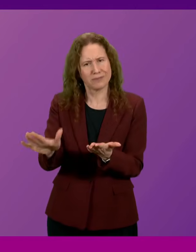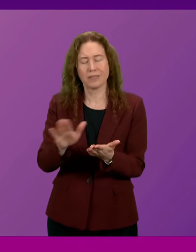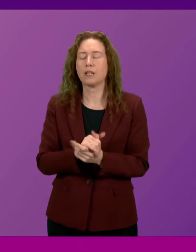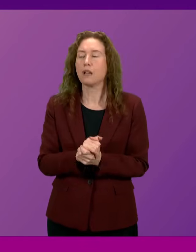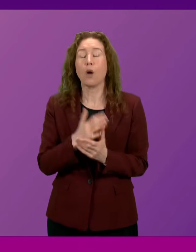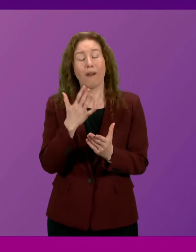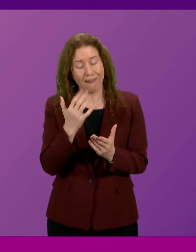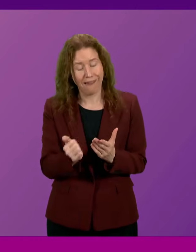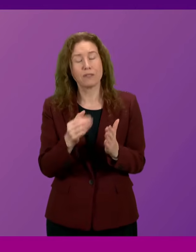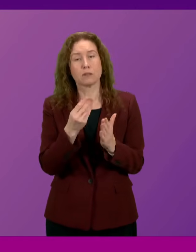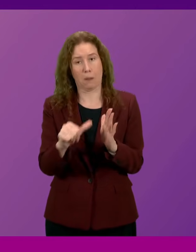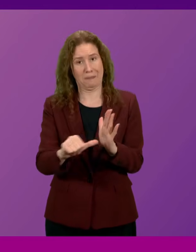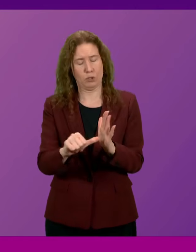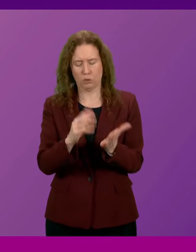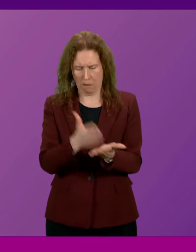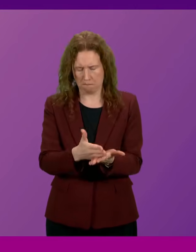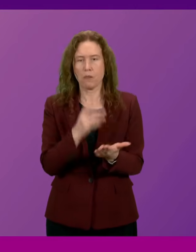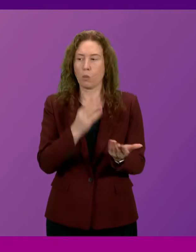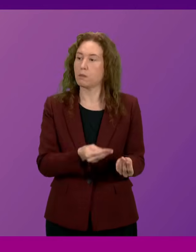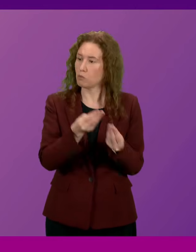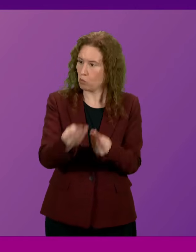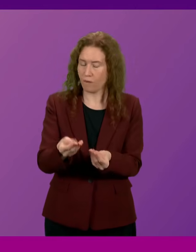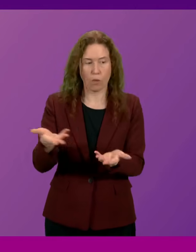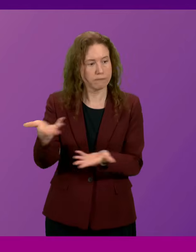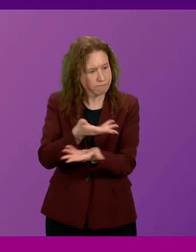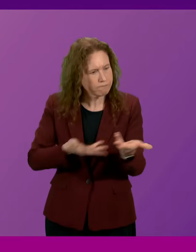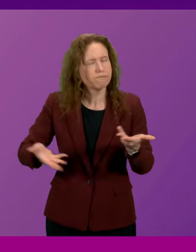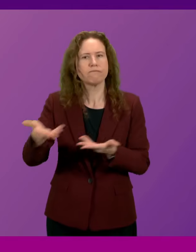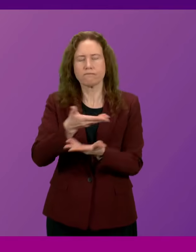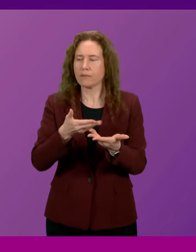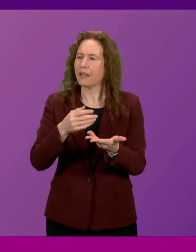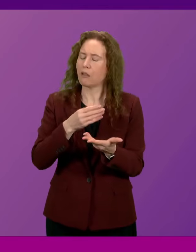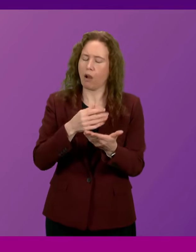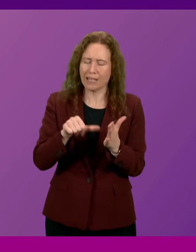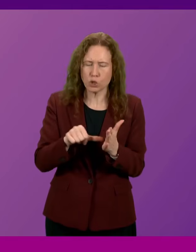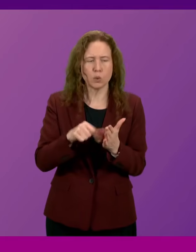Legitimate issues will be raised that members will want to press the Government on. That is